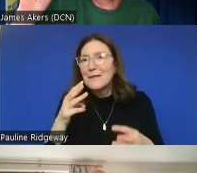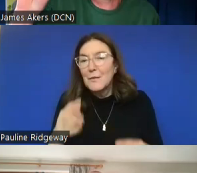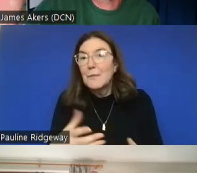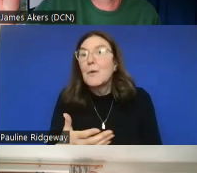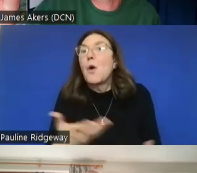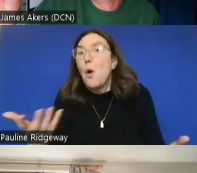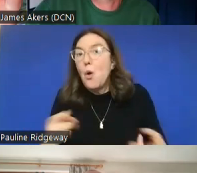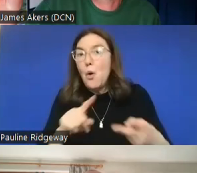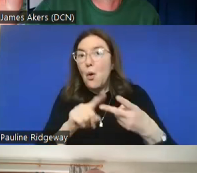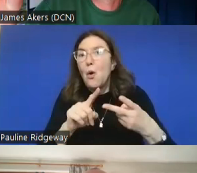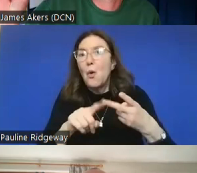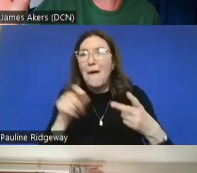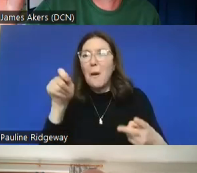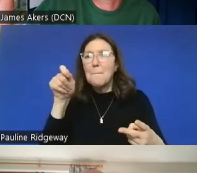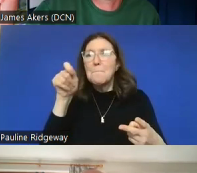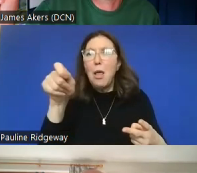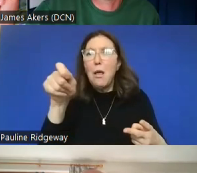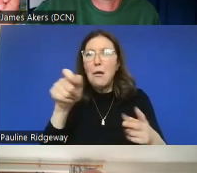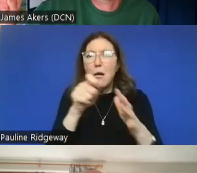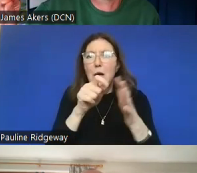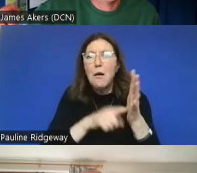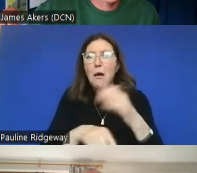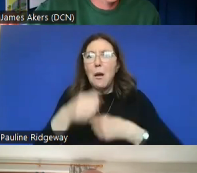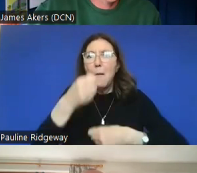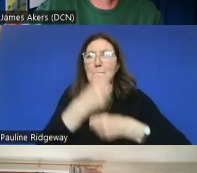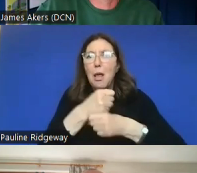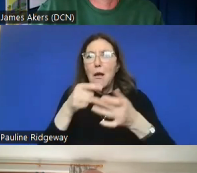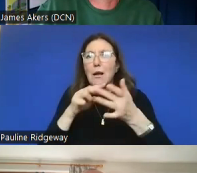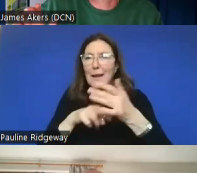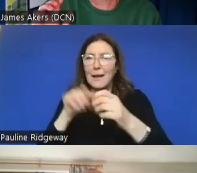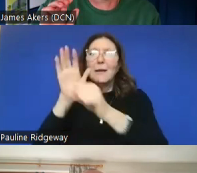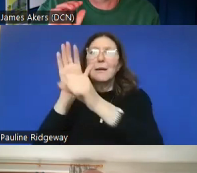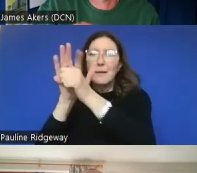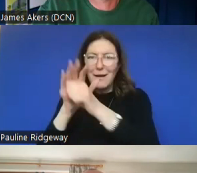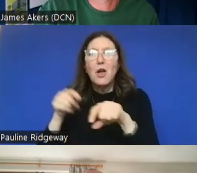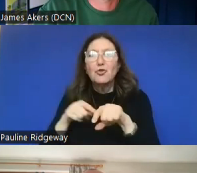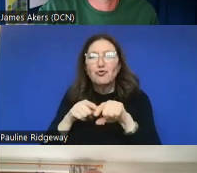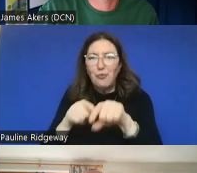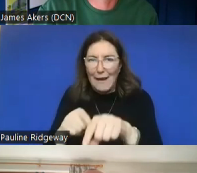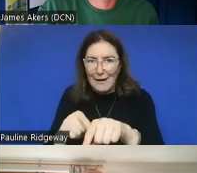it was a block all tracking. That's another way of doing it. With IP addresses,